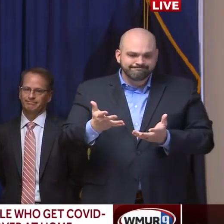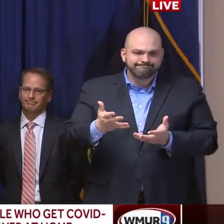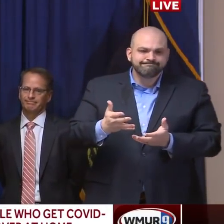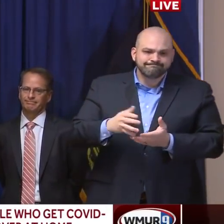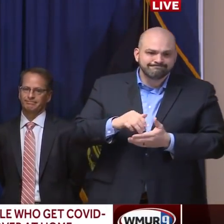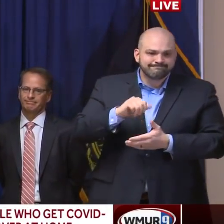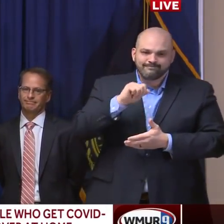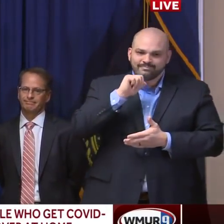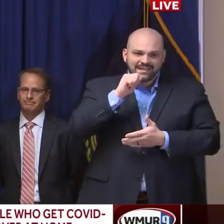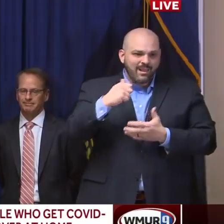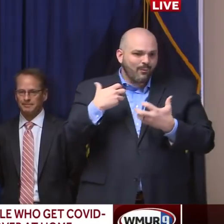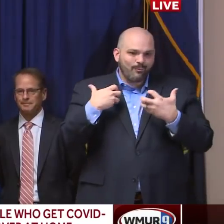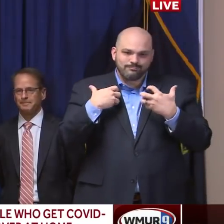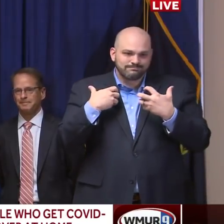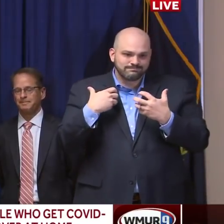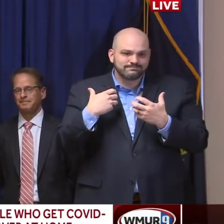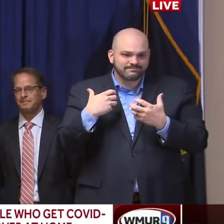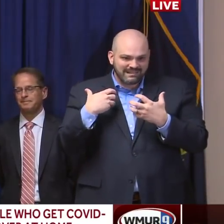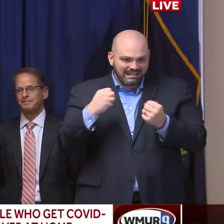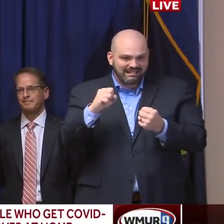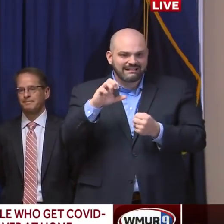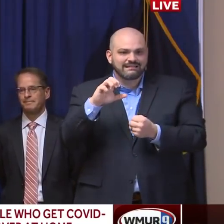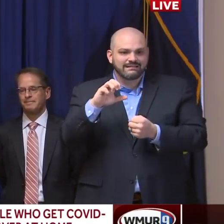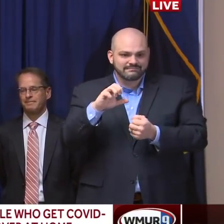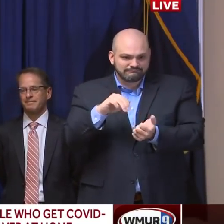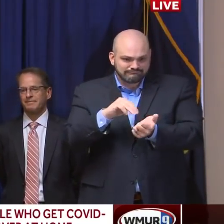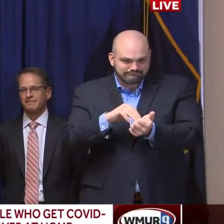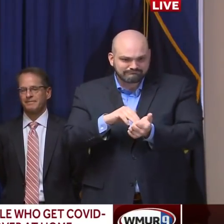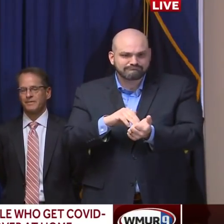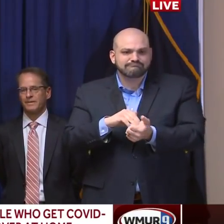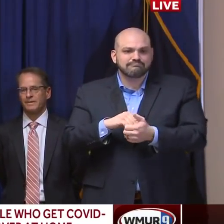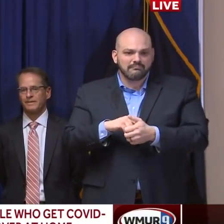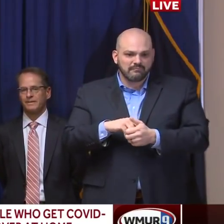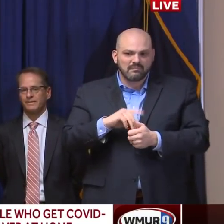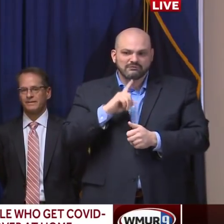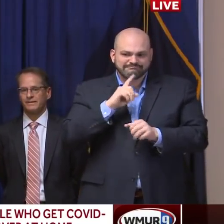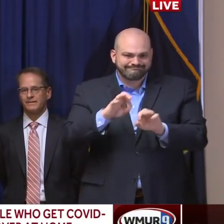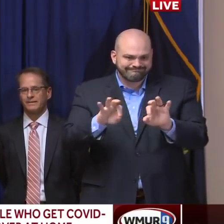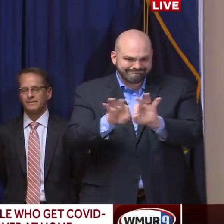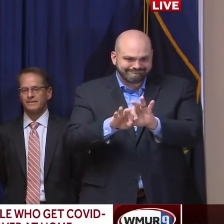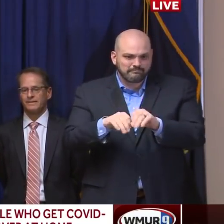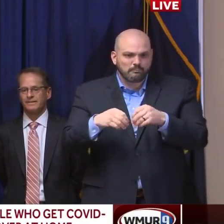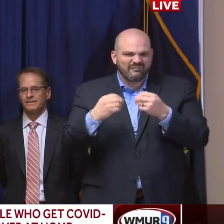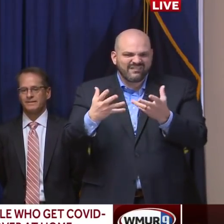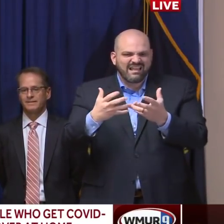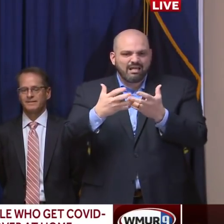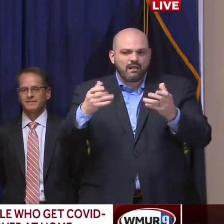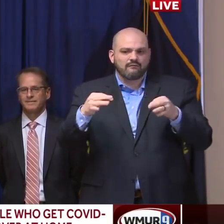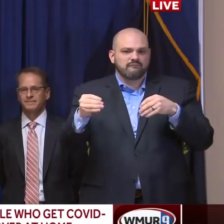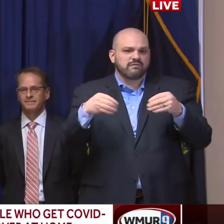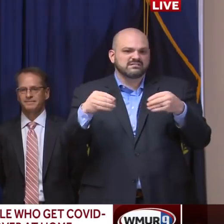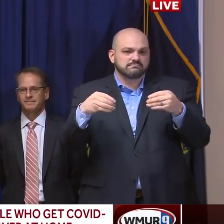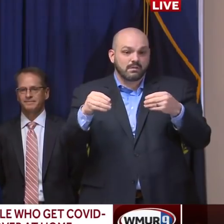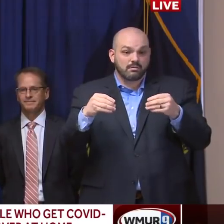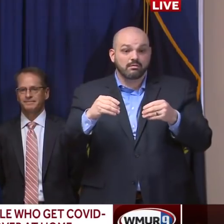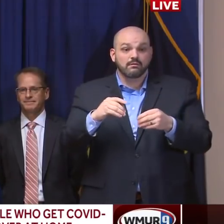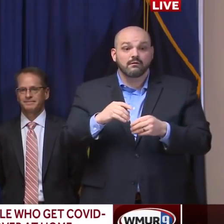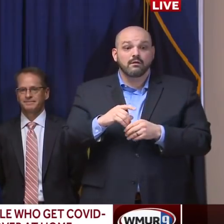SO WE KNOW THAT IS GOING TO BE -- IT IS NOT JUST HEALTH CARE WORKERS BUT WORKERS ACROSS THE STATE.